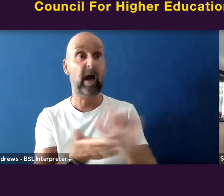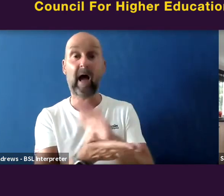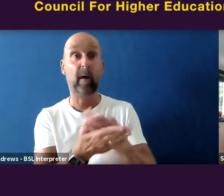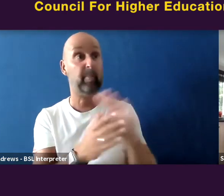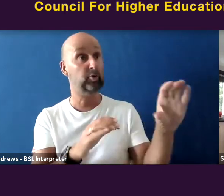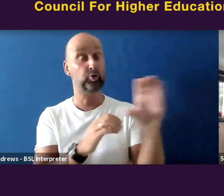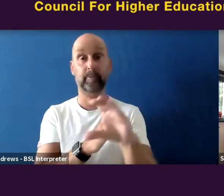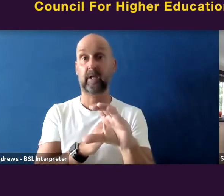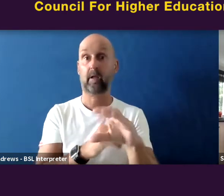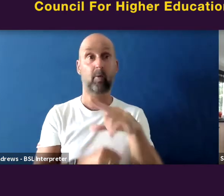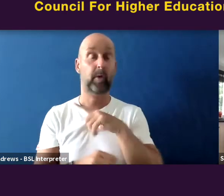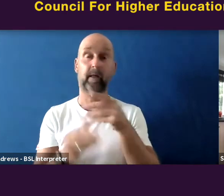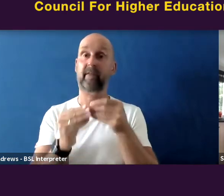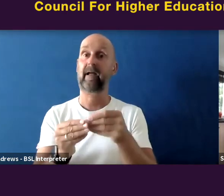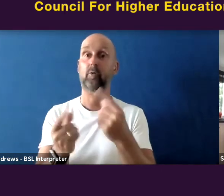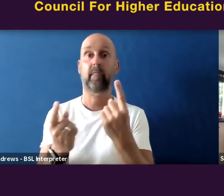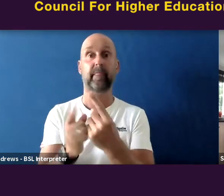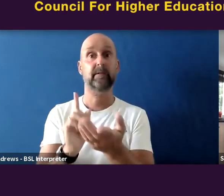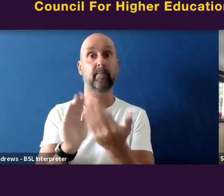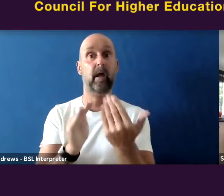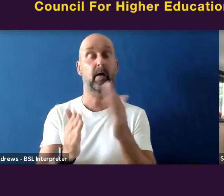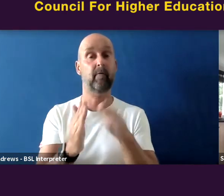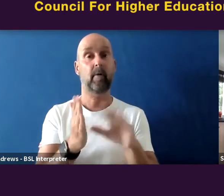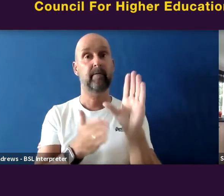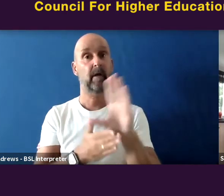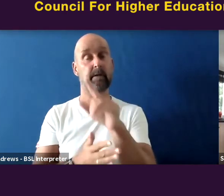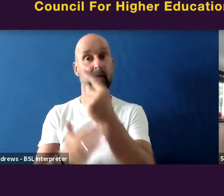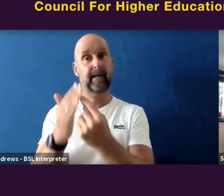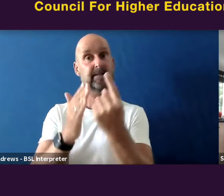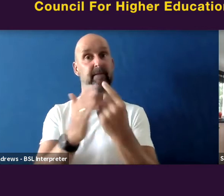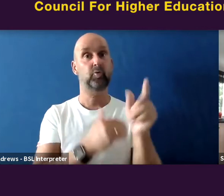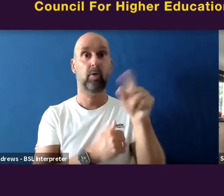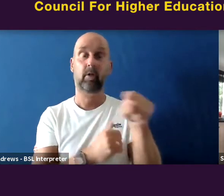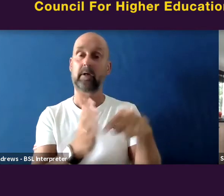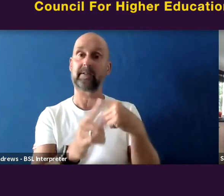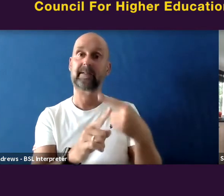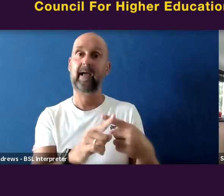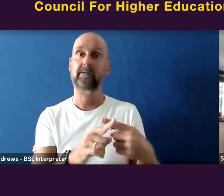the value and the return on investment the individual taxpayer receives in its communities.